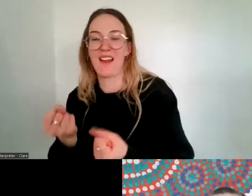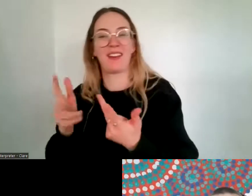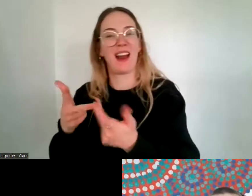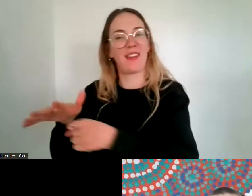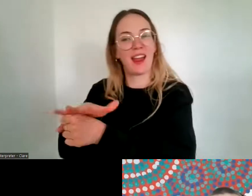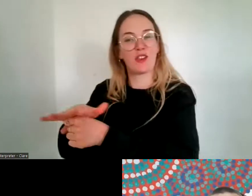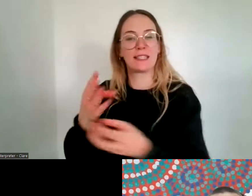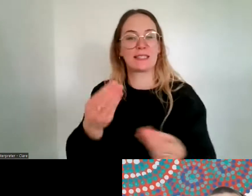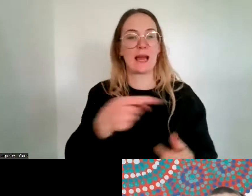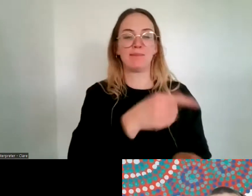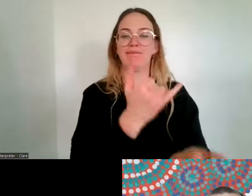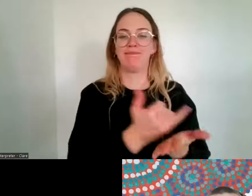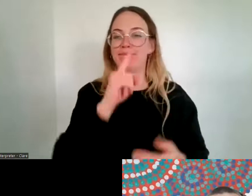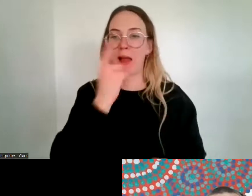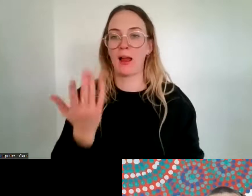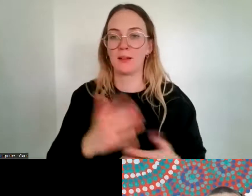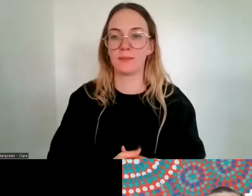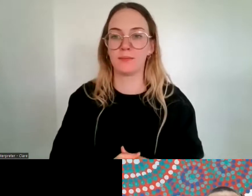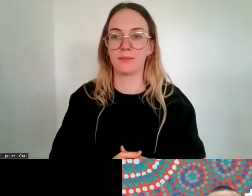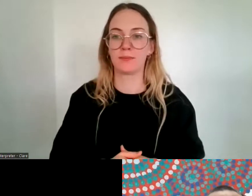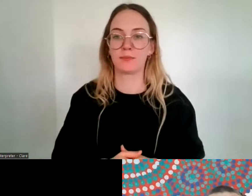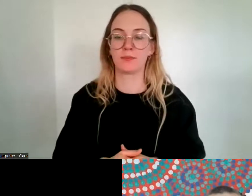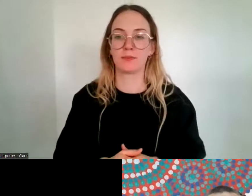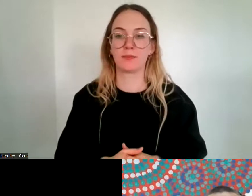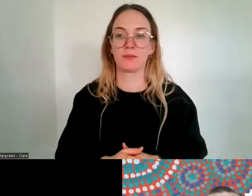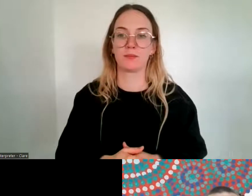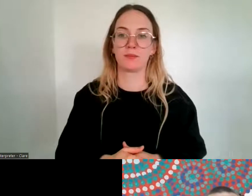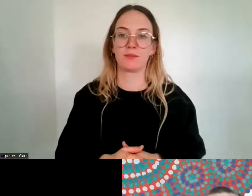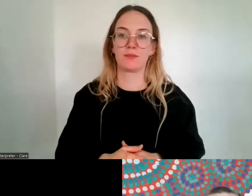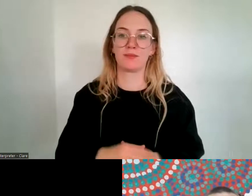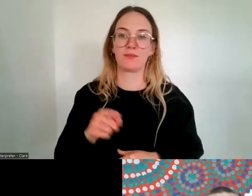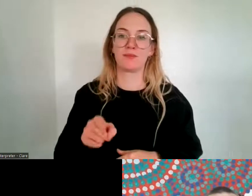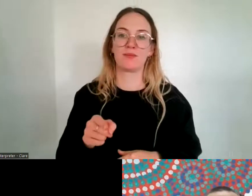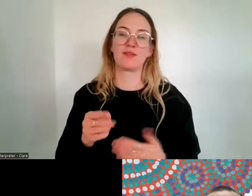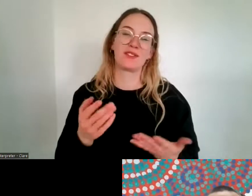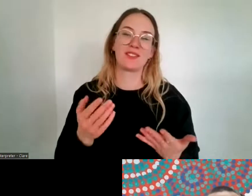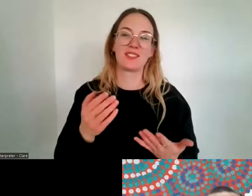that the requirement there is a requiring degree of mental soundness that is higher than that